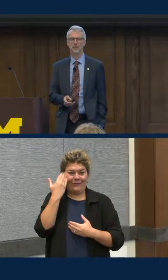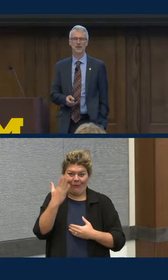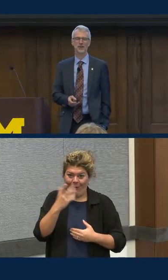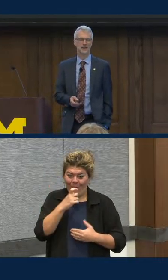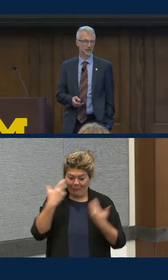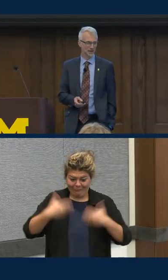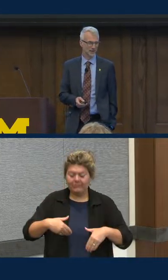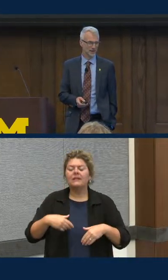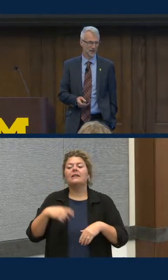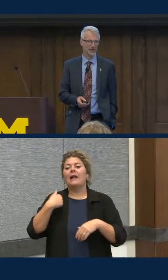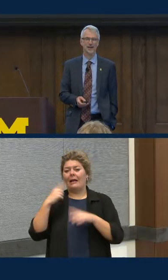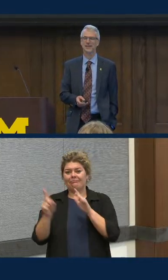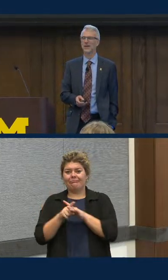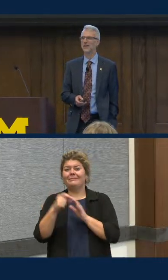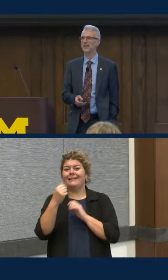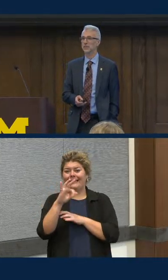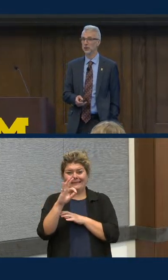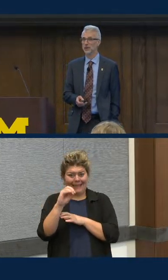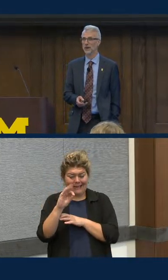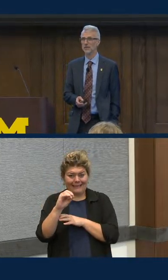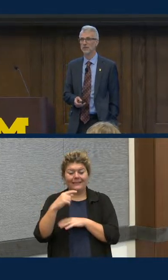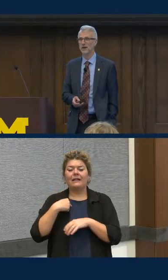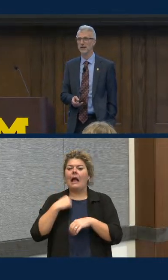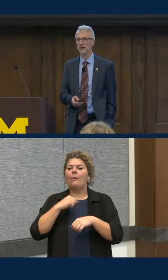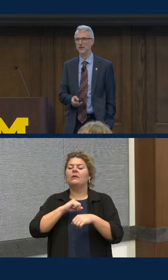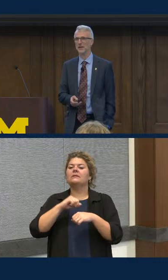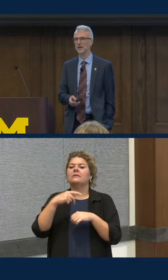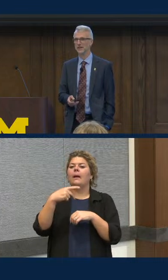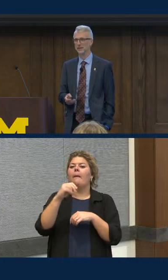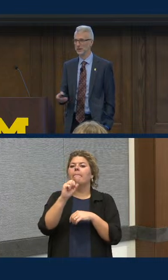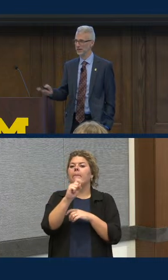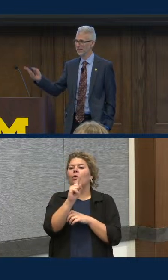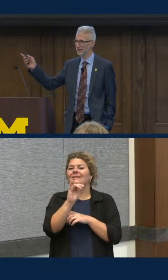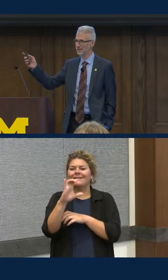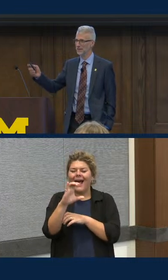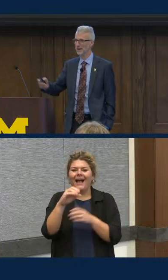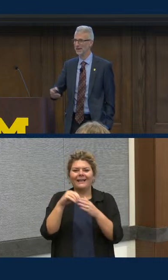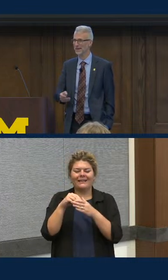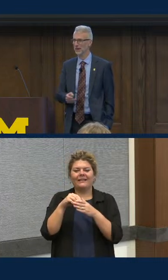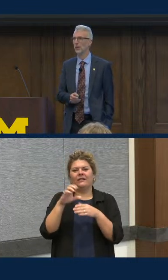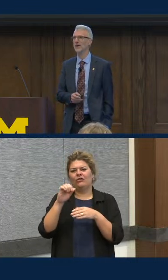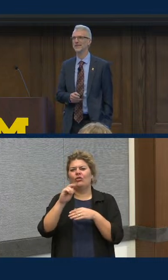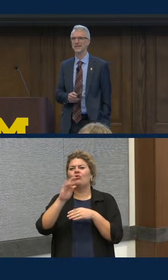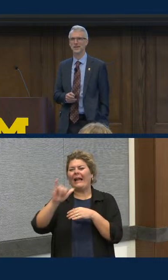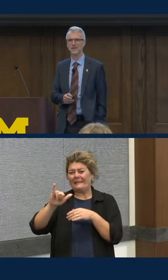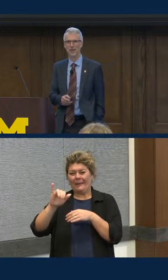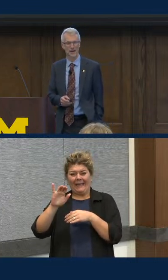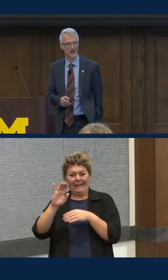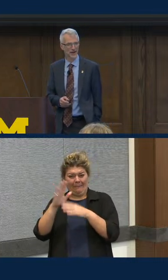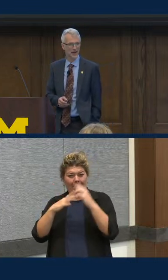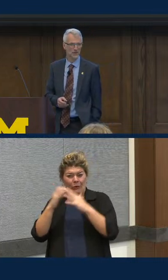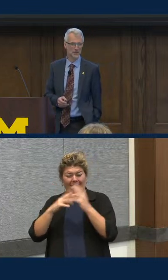started as a post doctor fellow in the Kresge building and was